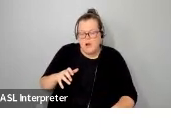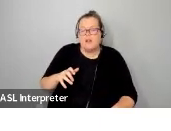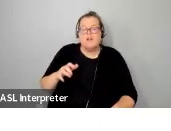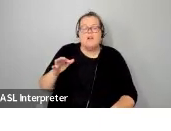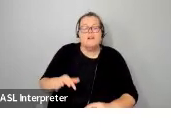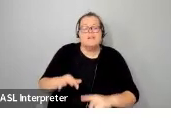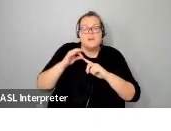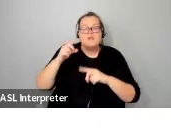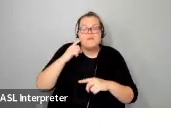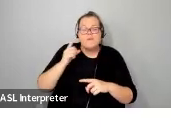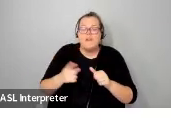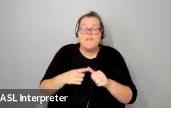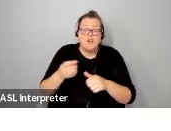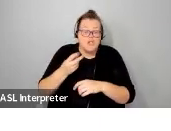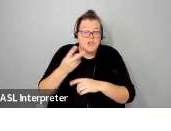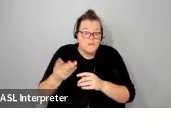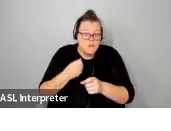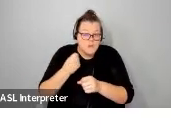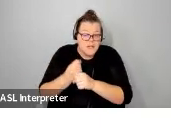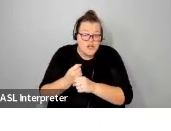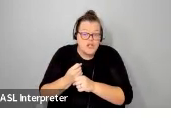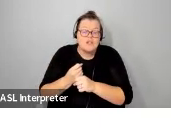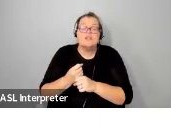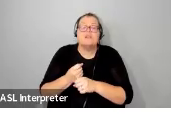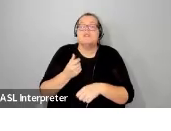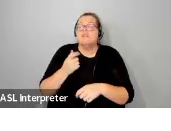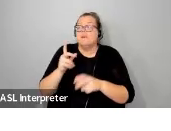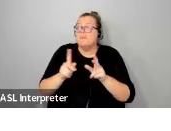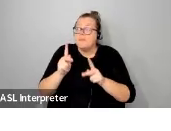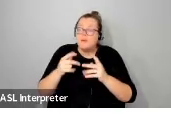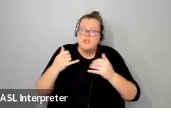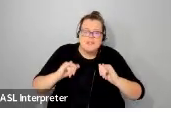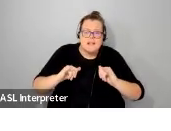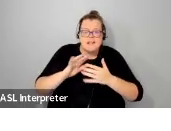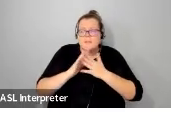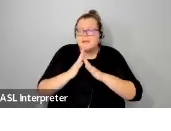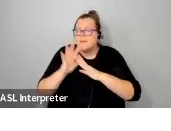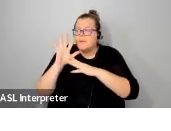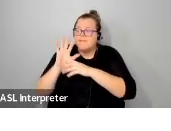in the first couple years of the CSW when people are still getting familiar with